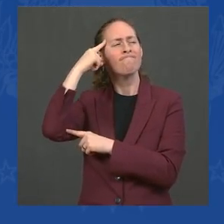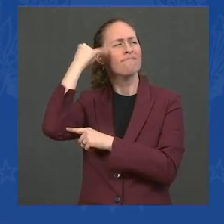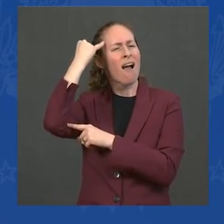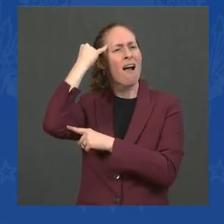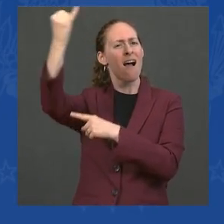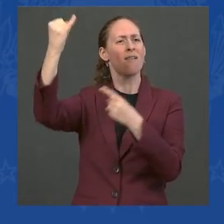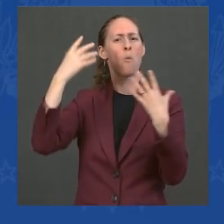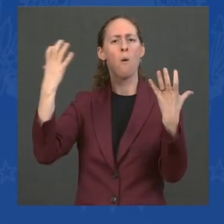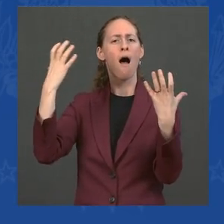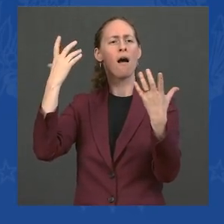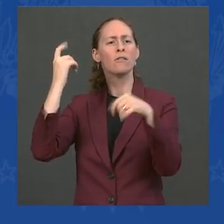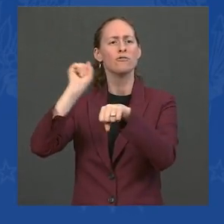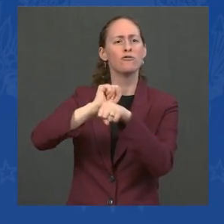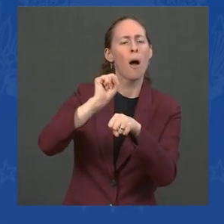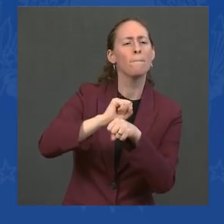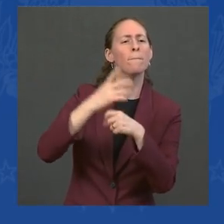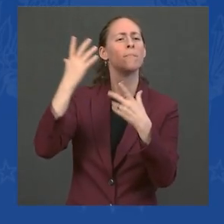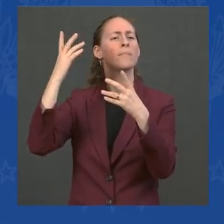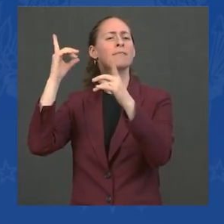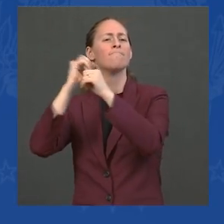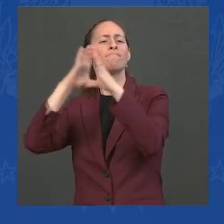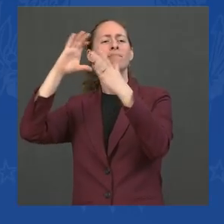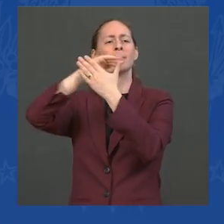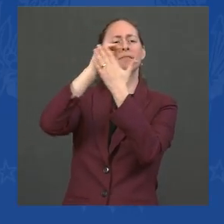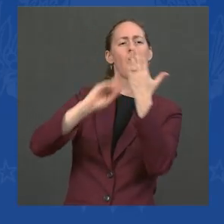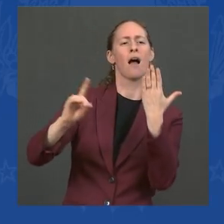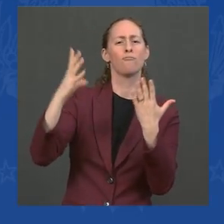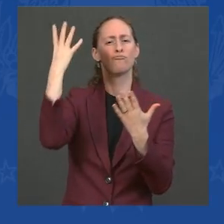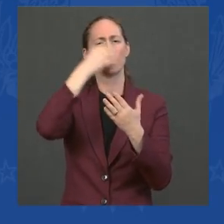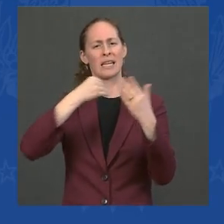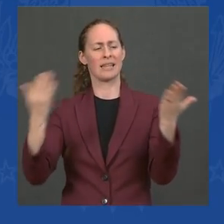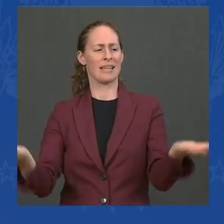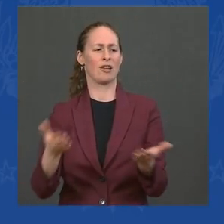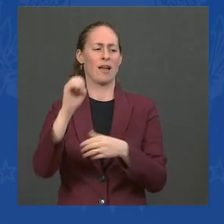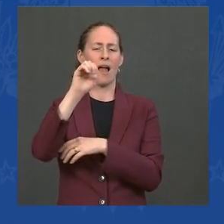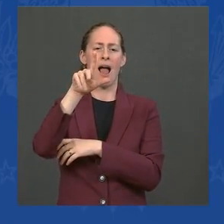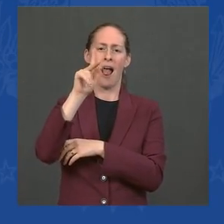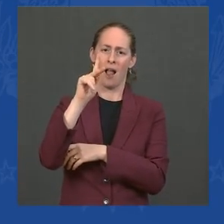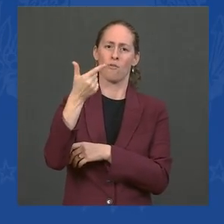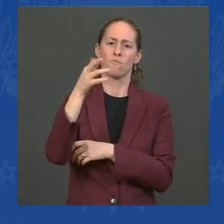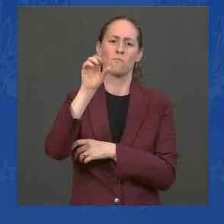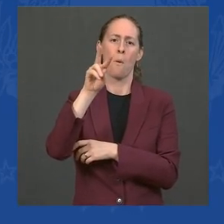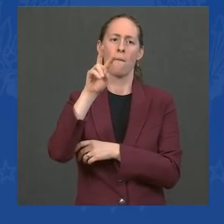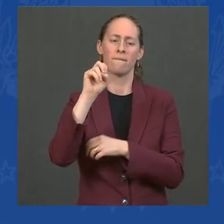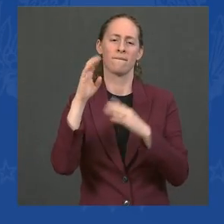It looks fantastic. We thank all the people involved in this major project,